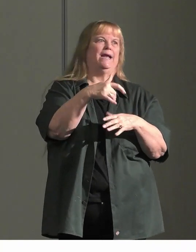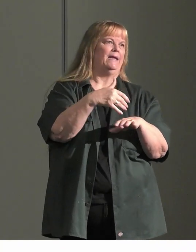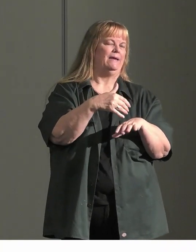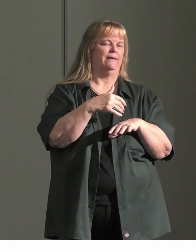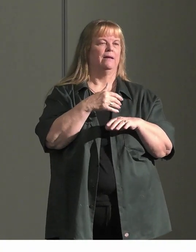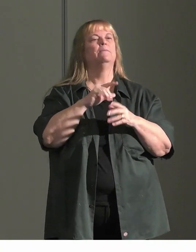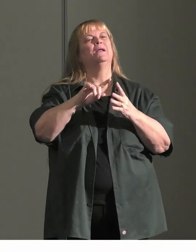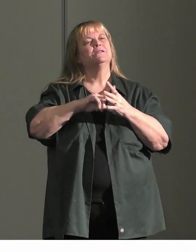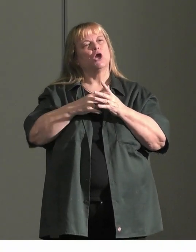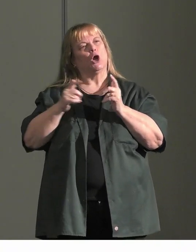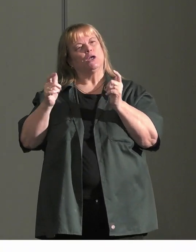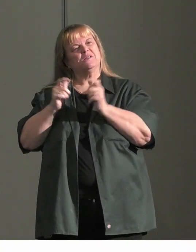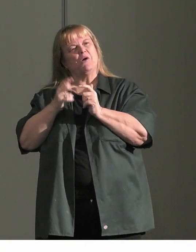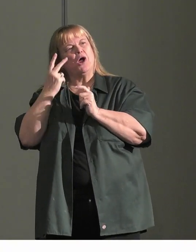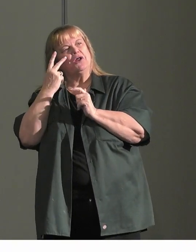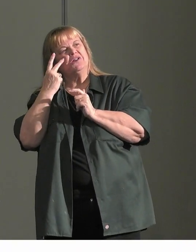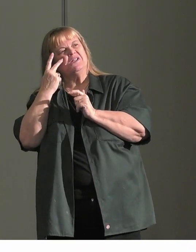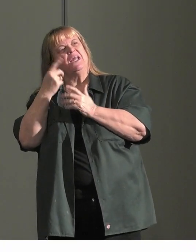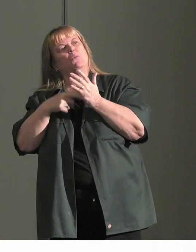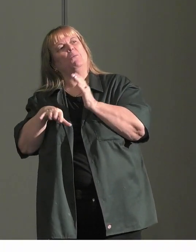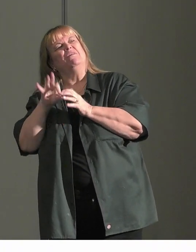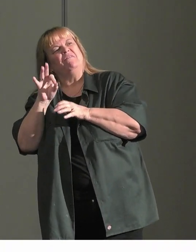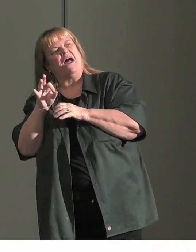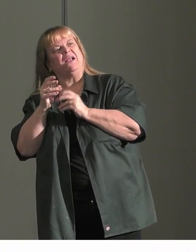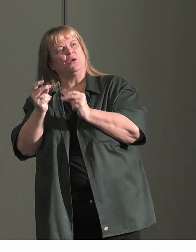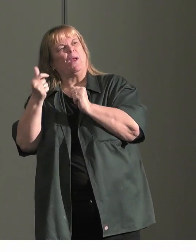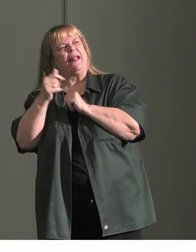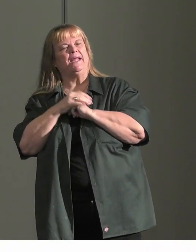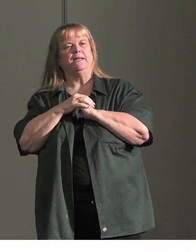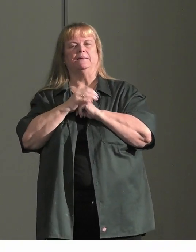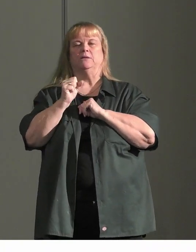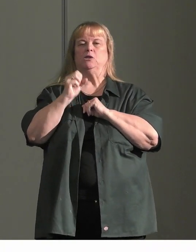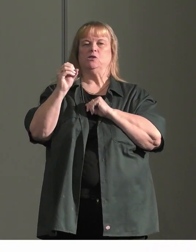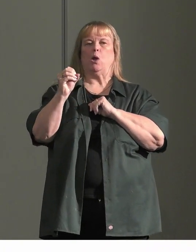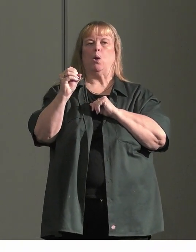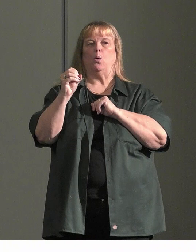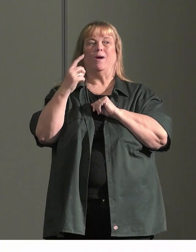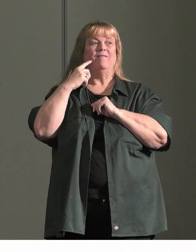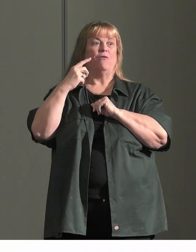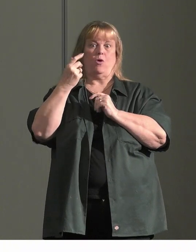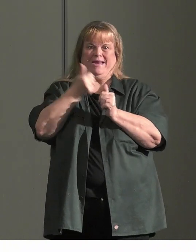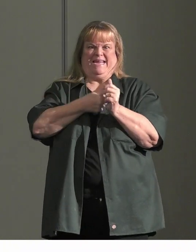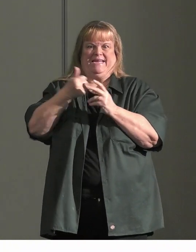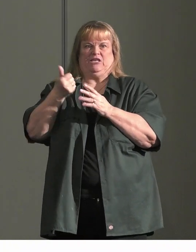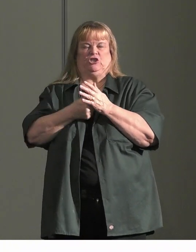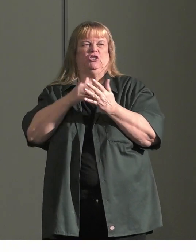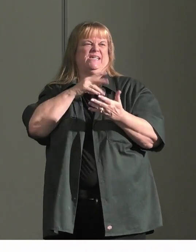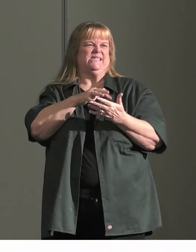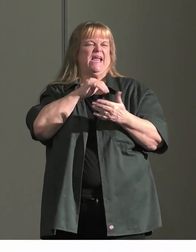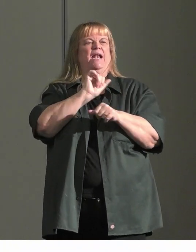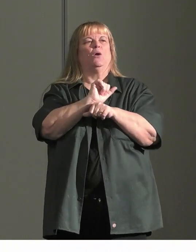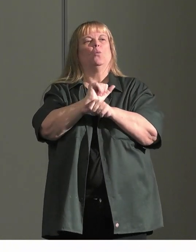start small and see what we uncover quickly. So each of the studies we working with Gen Pop